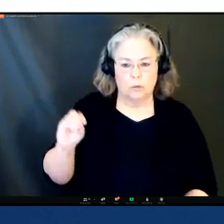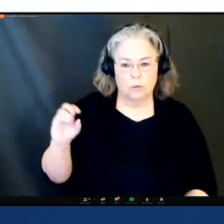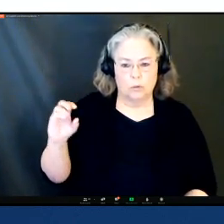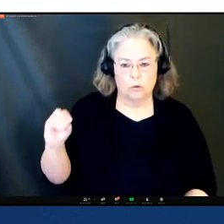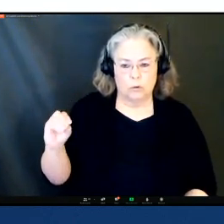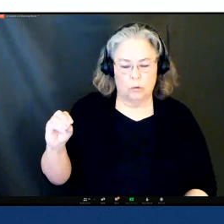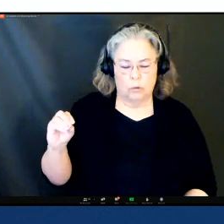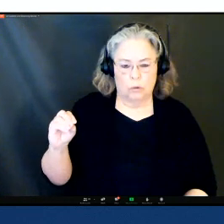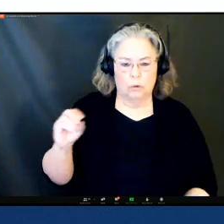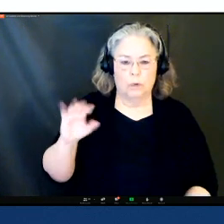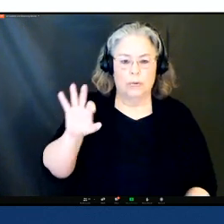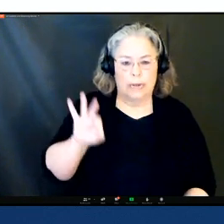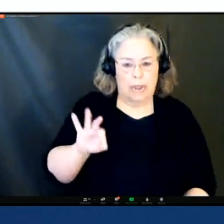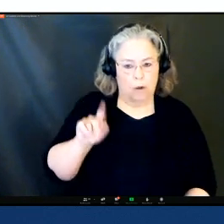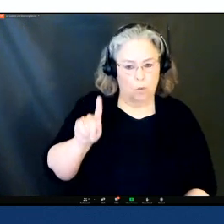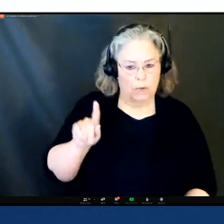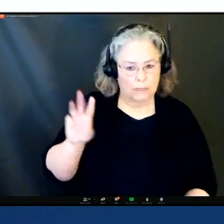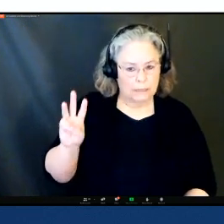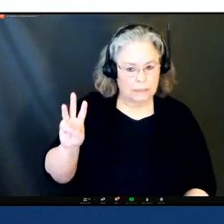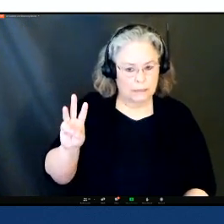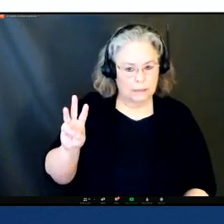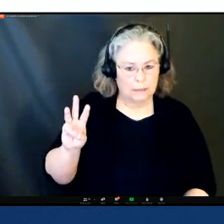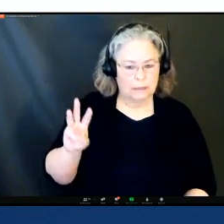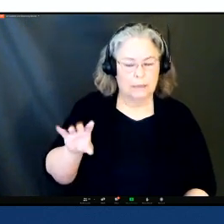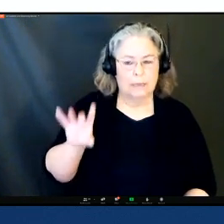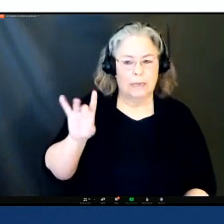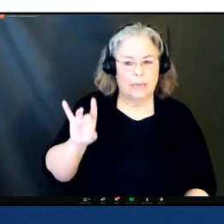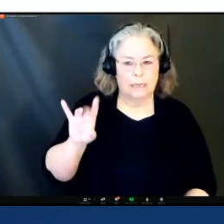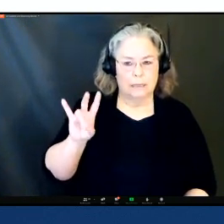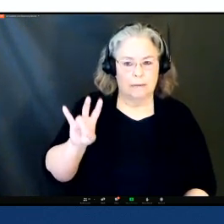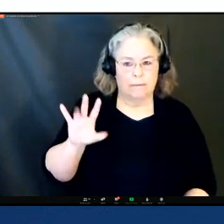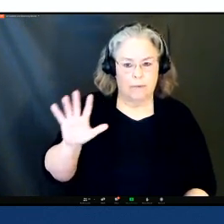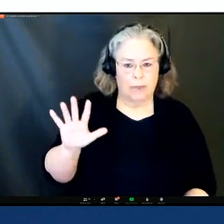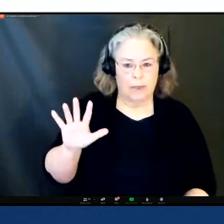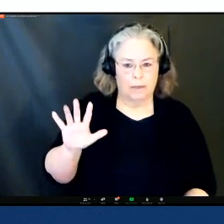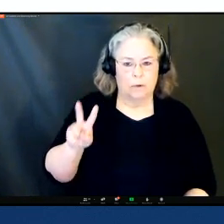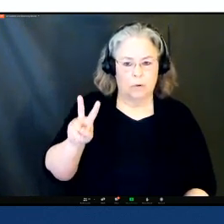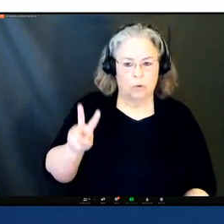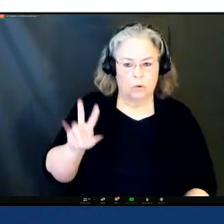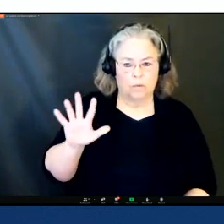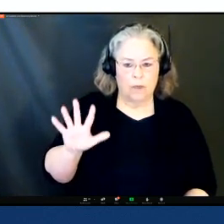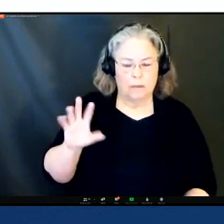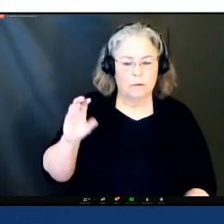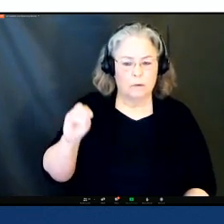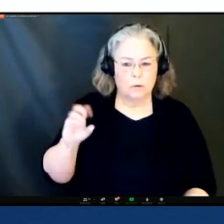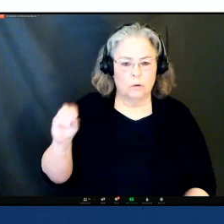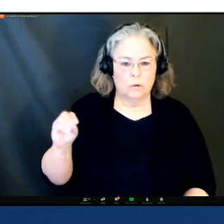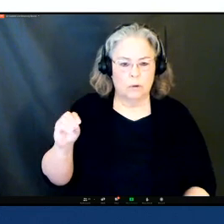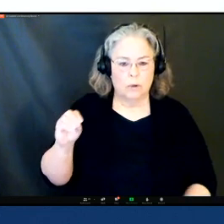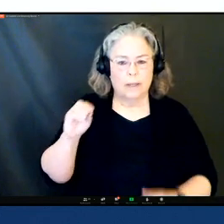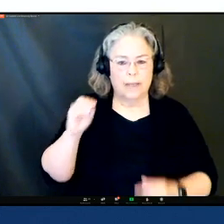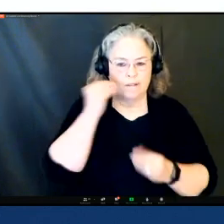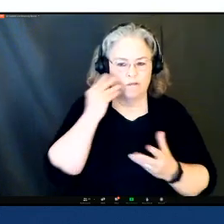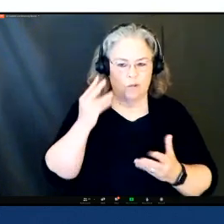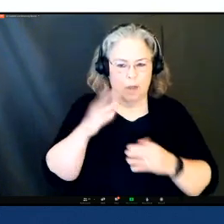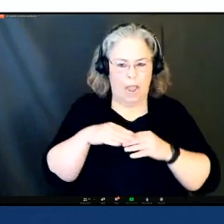again 9168752500 and that information is at the bottom of your screen